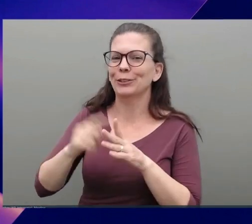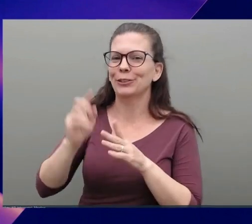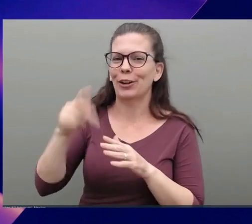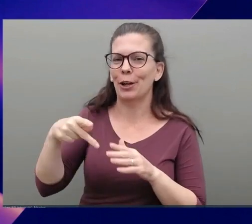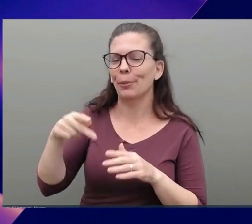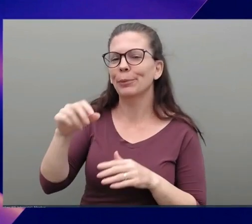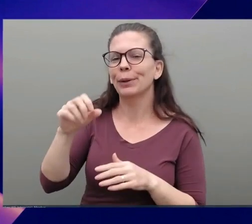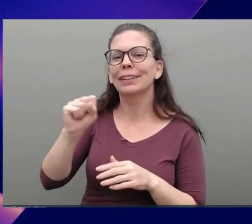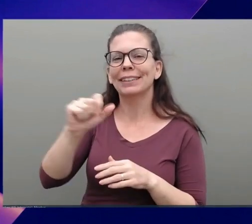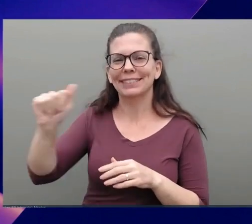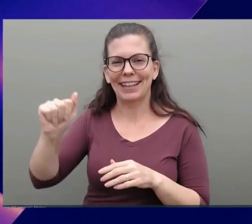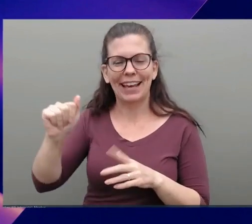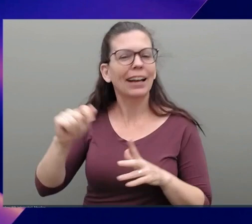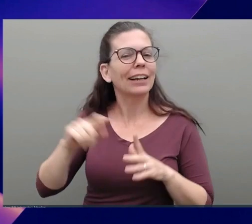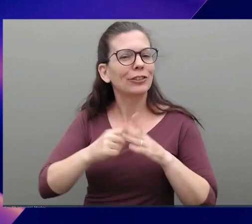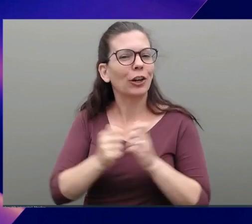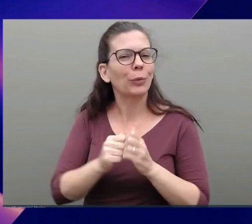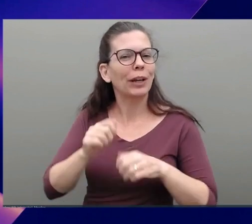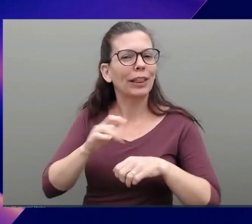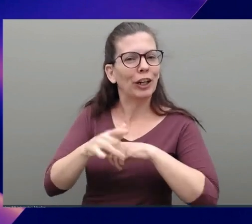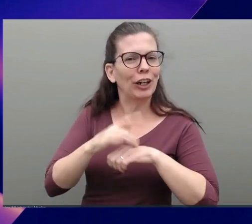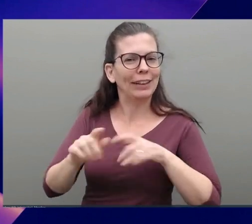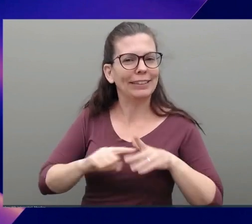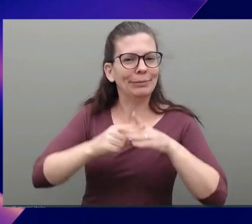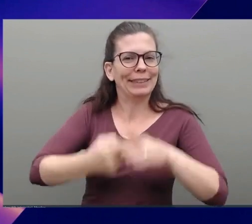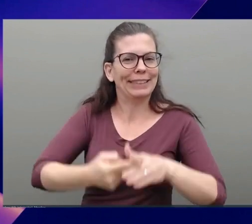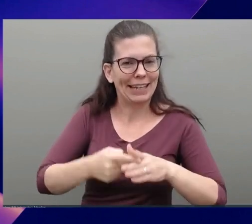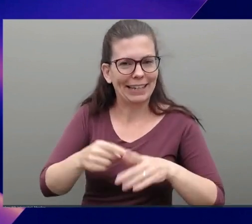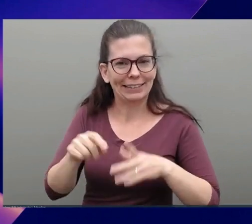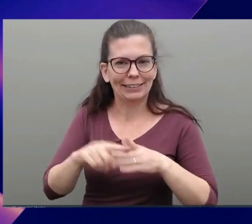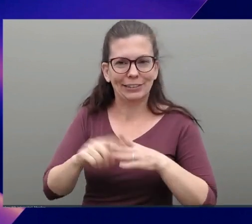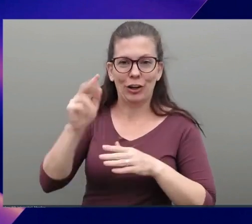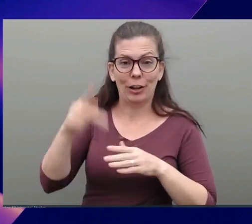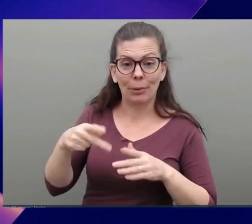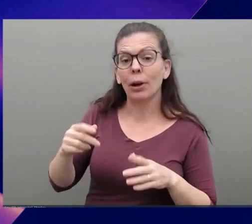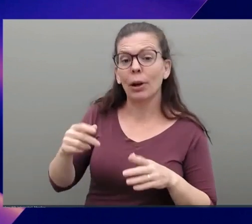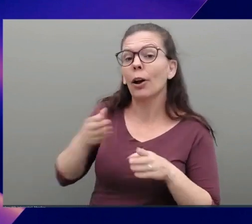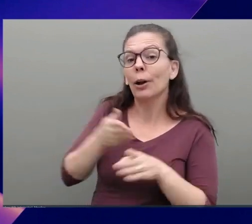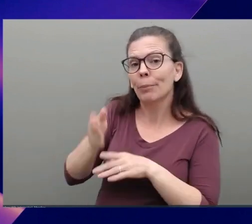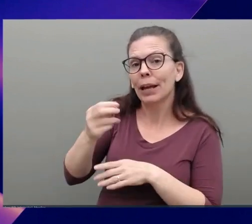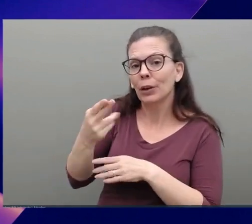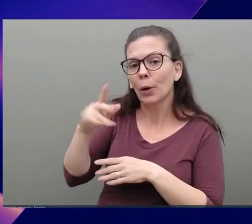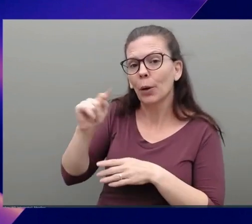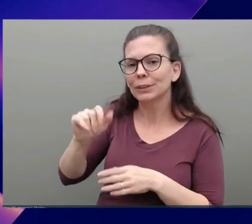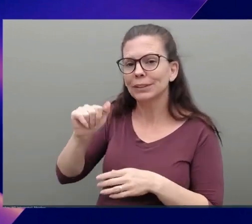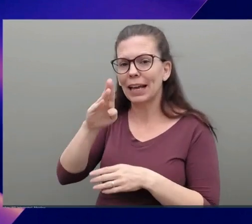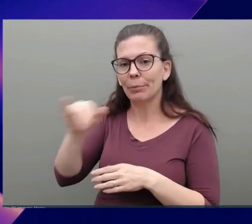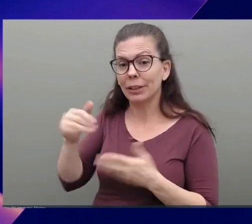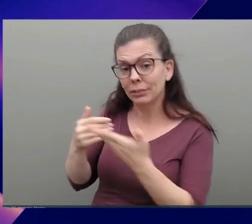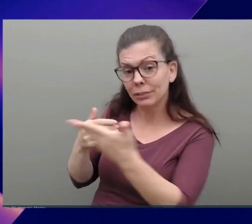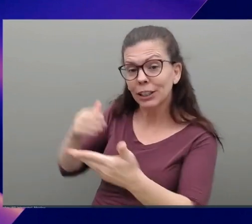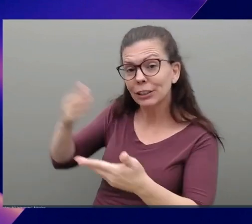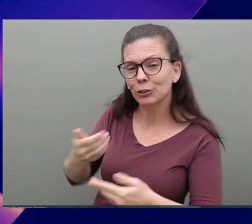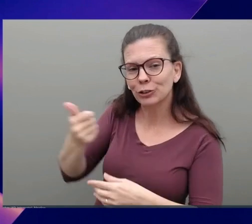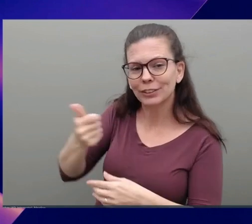And our main host guest for the event is Abihishek. Please introduce yourself. Hey, thank you very much. Thank you.